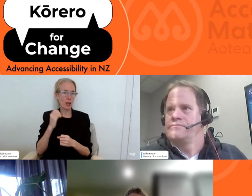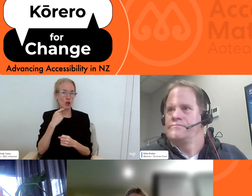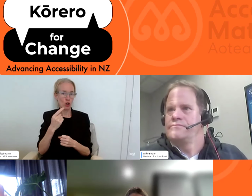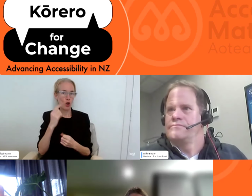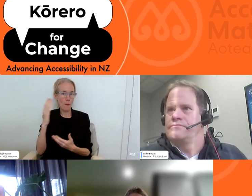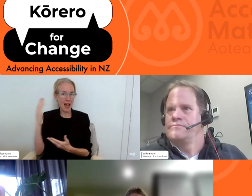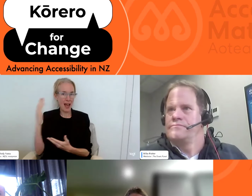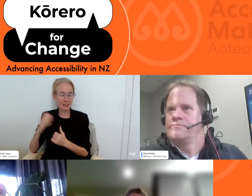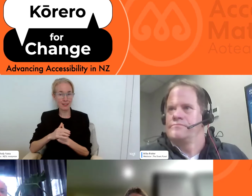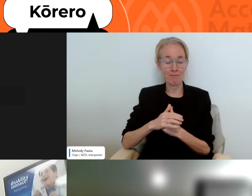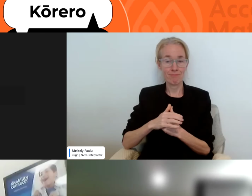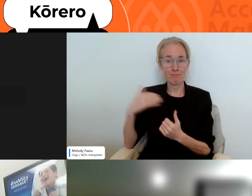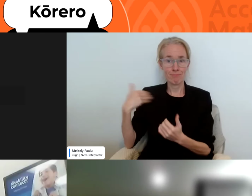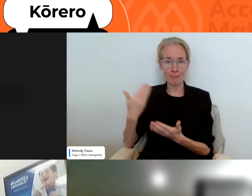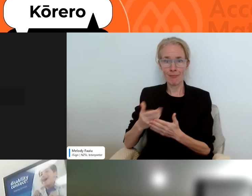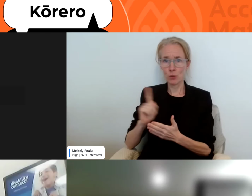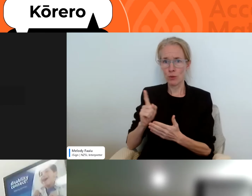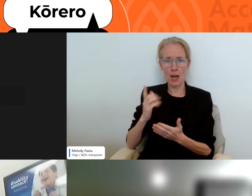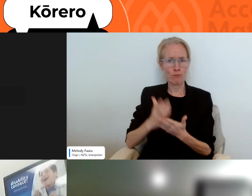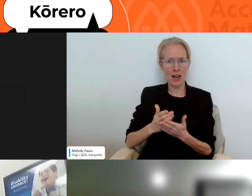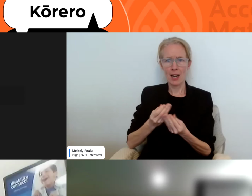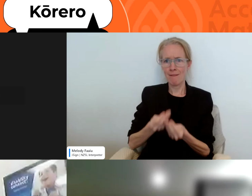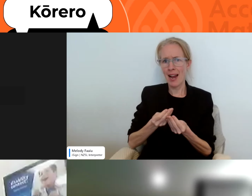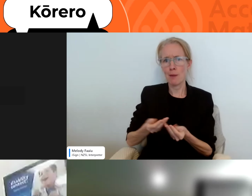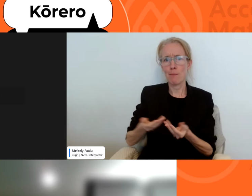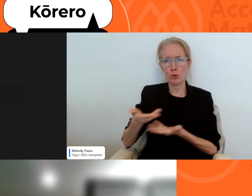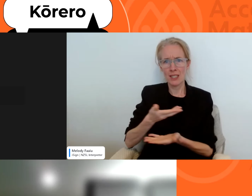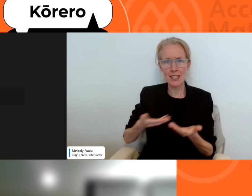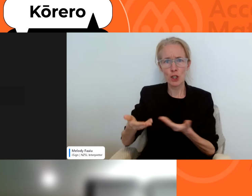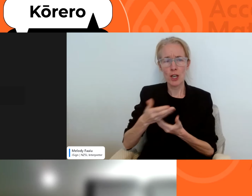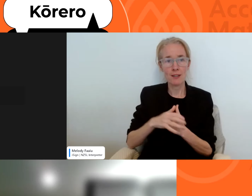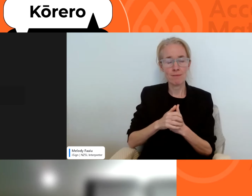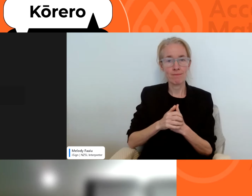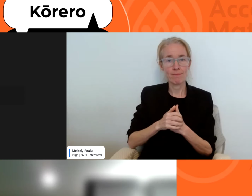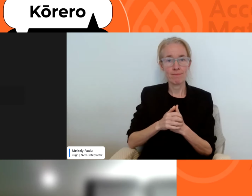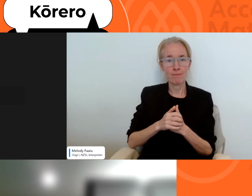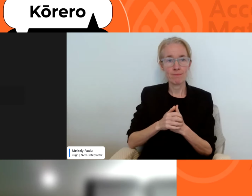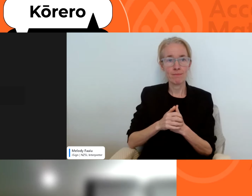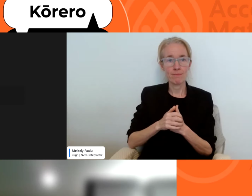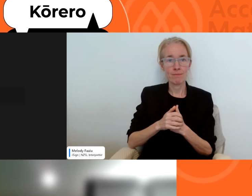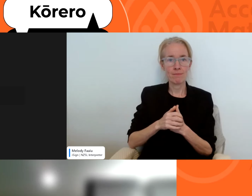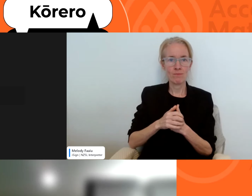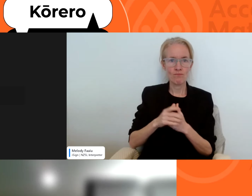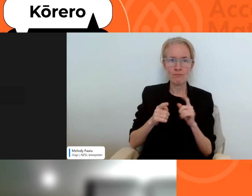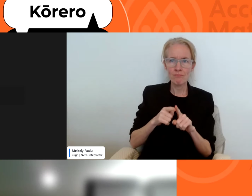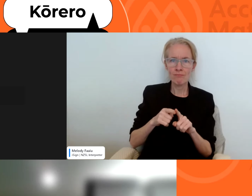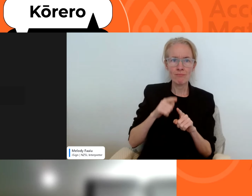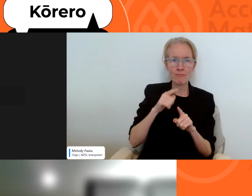have this conversation this morning, listening to people from such diverse